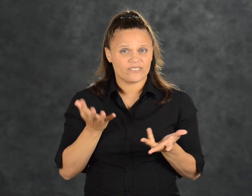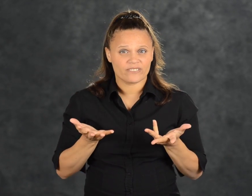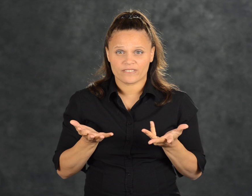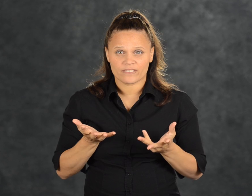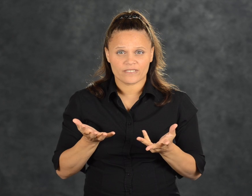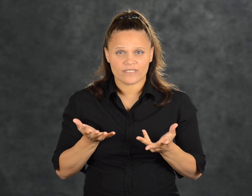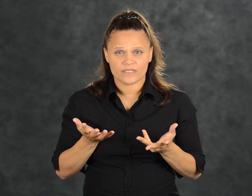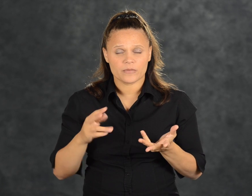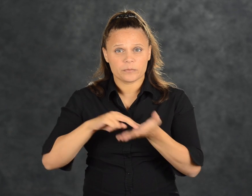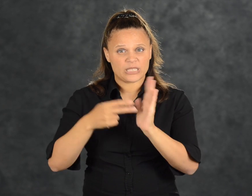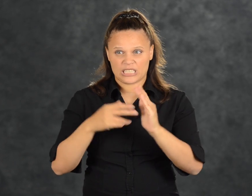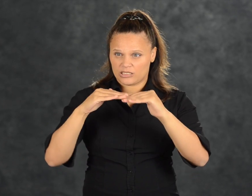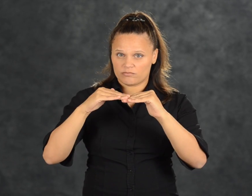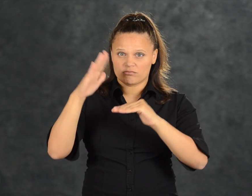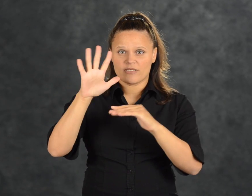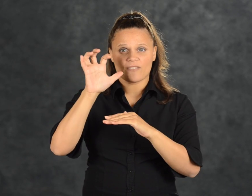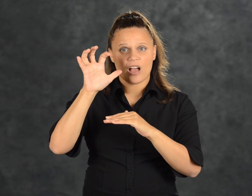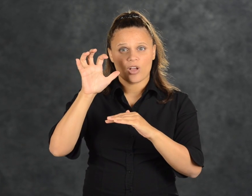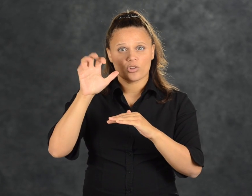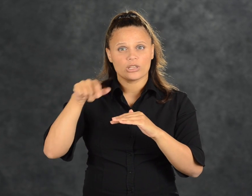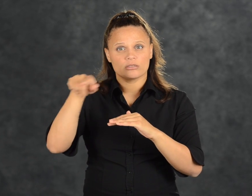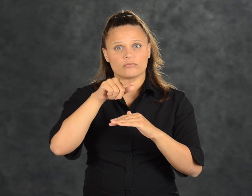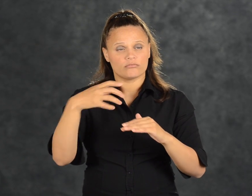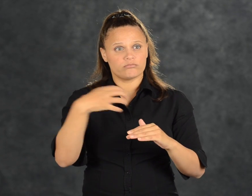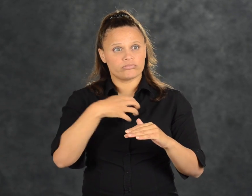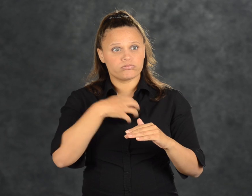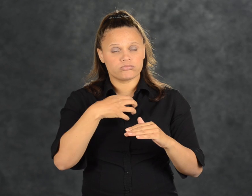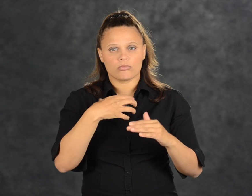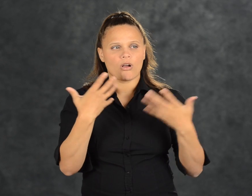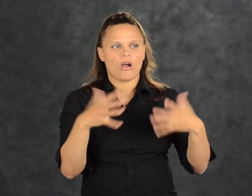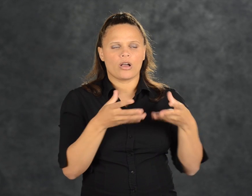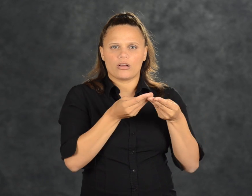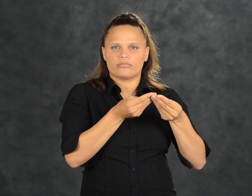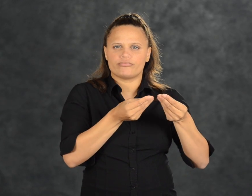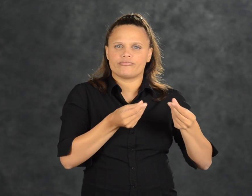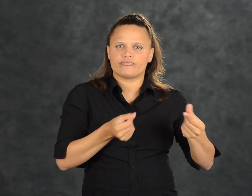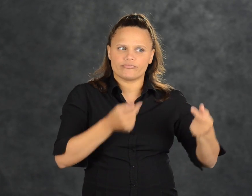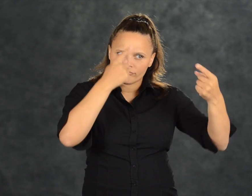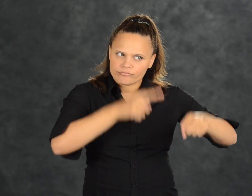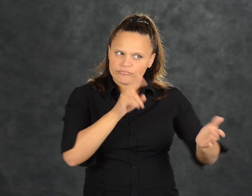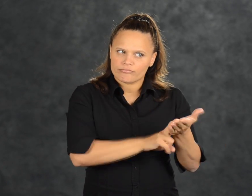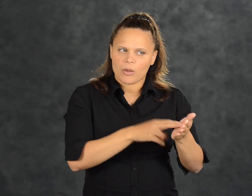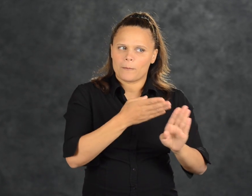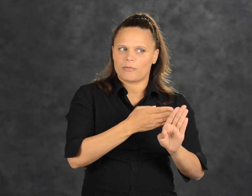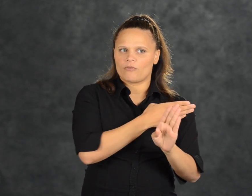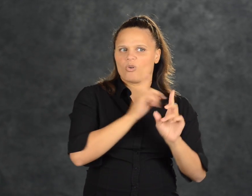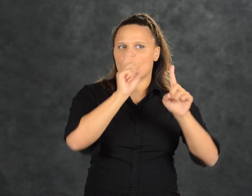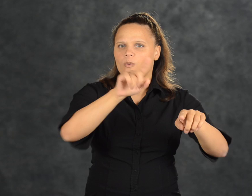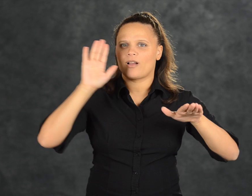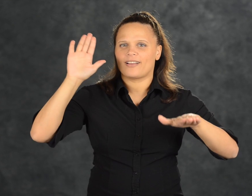This means that than 500 complaints got settled and never went to a full hearing.